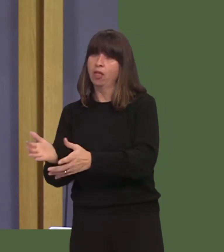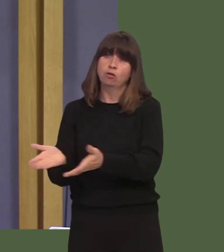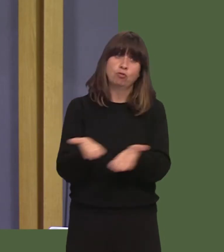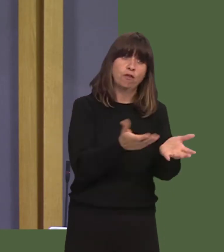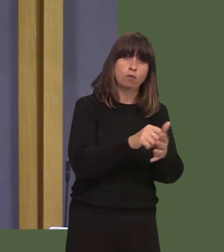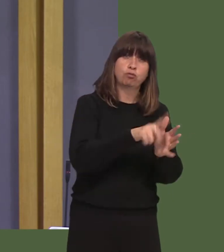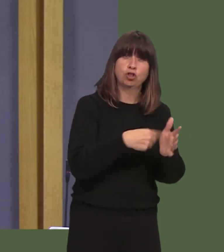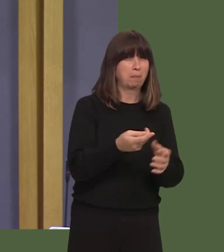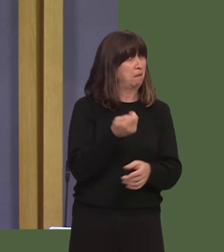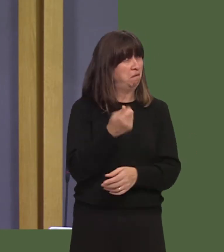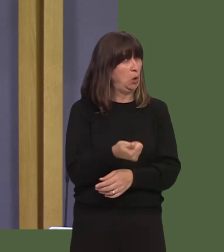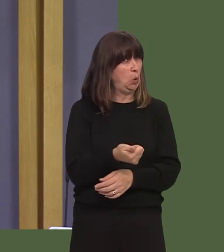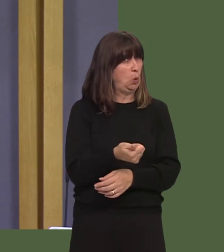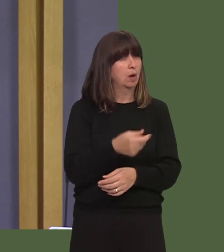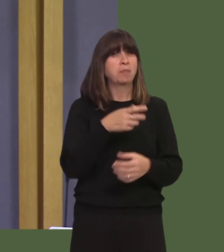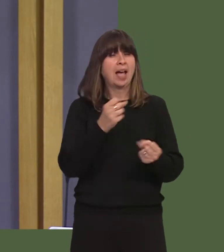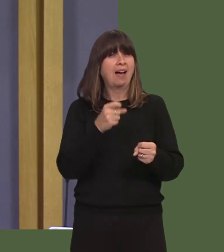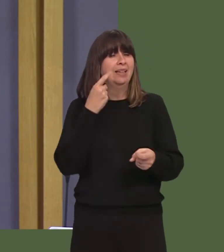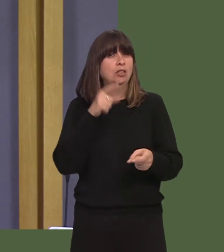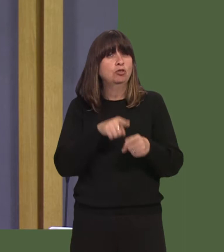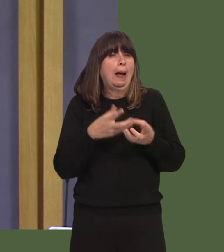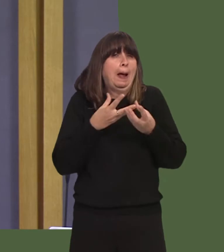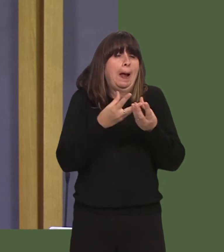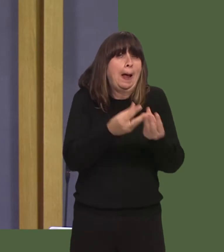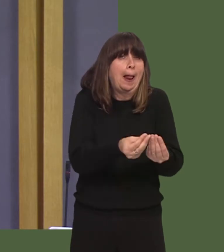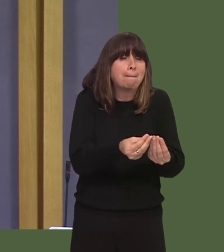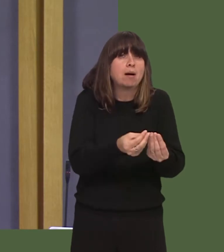They do things like methadone maintenance programmes to reduce both illegal heroin and